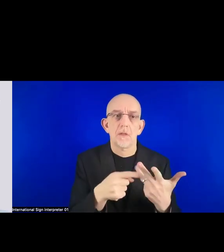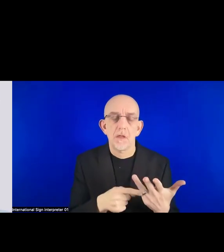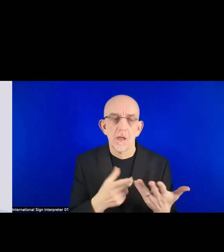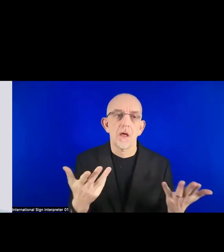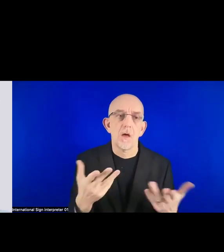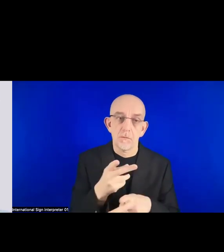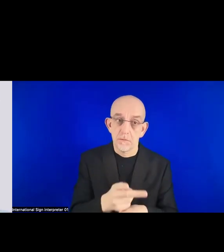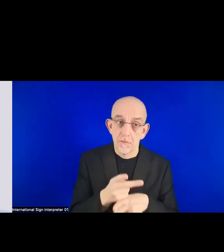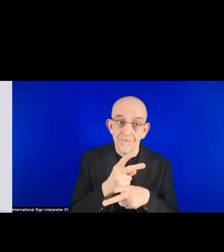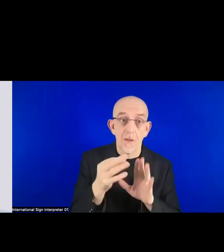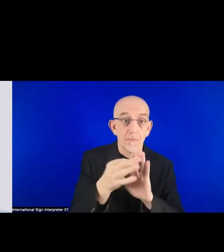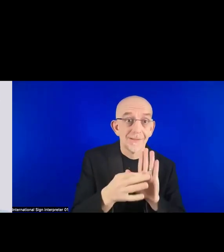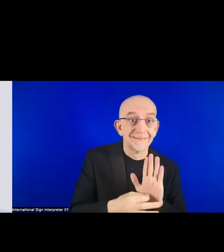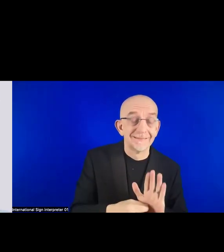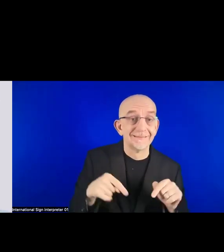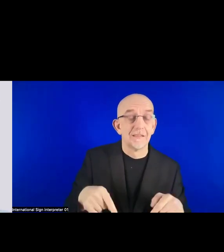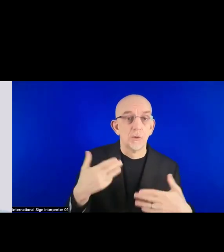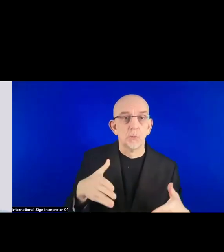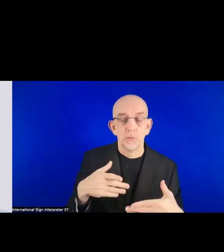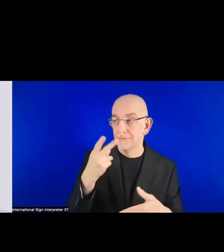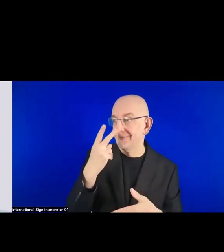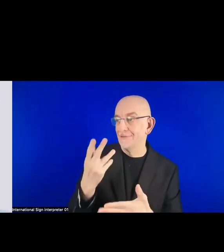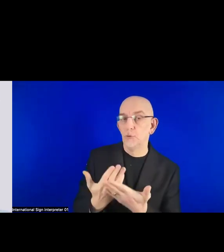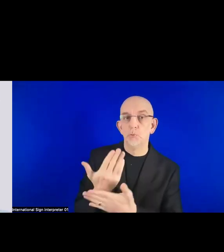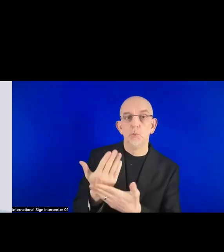could fit broadly into these perspectives, I would be looking forward to discussing